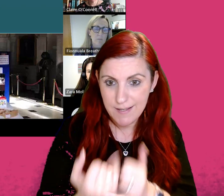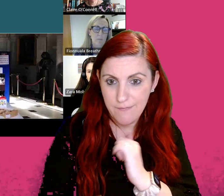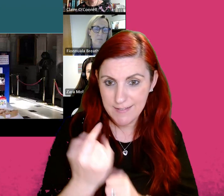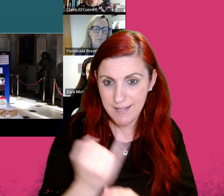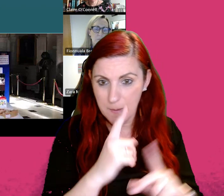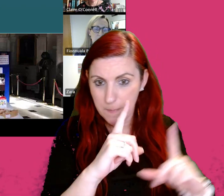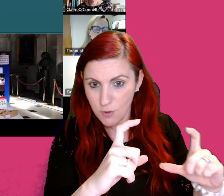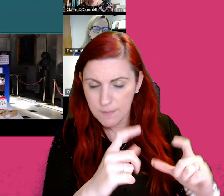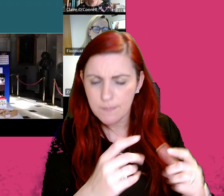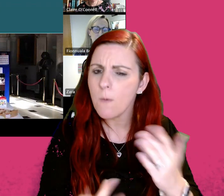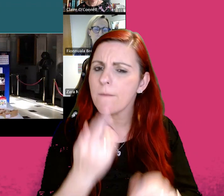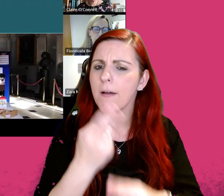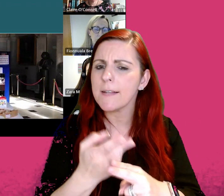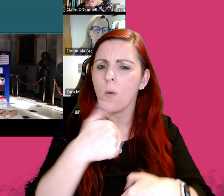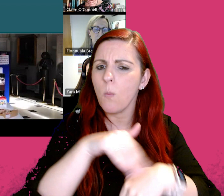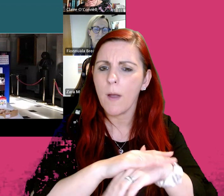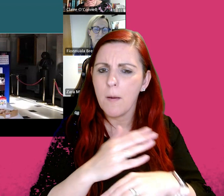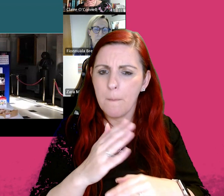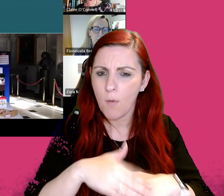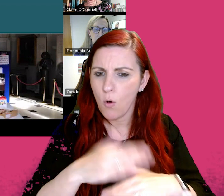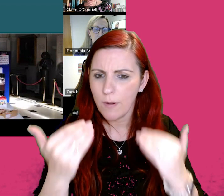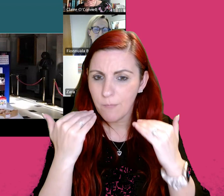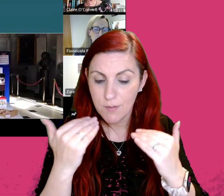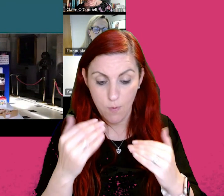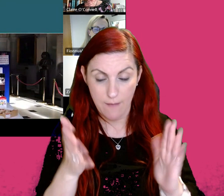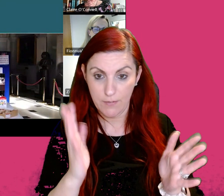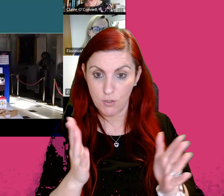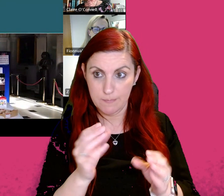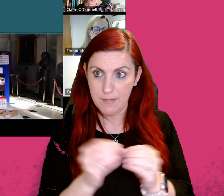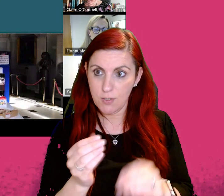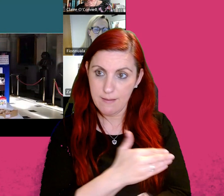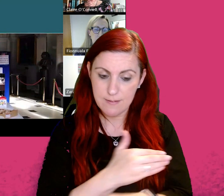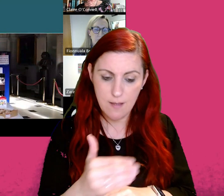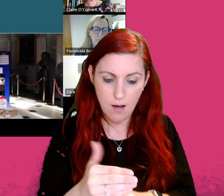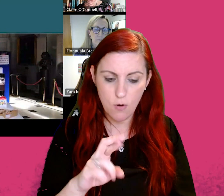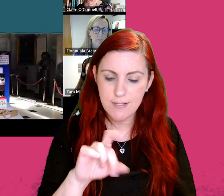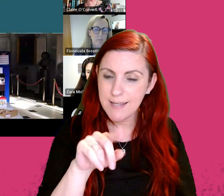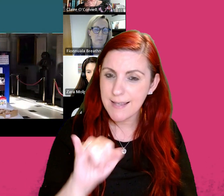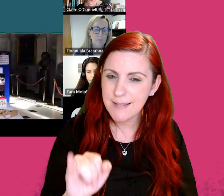out more so just to wrap up I mentioned at the start um rcsi is part of the PPI night Network